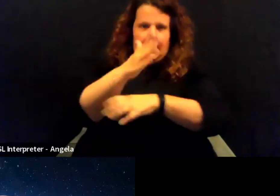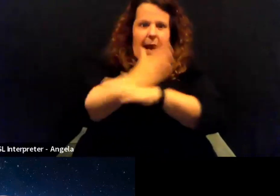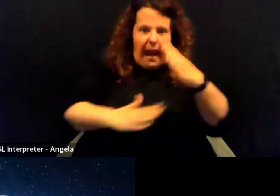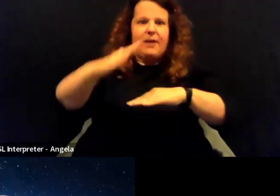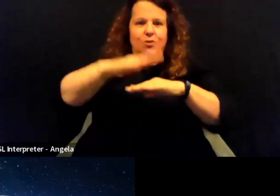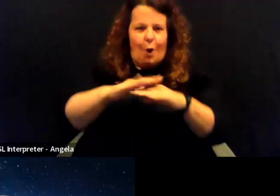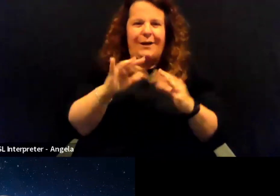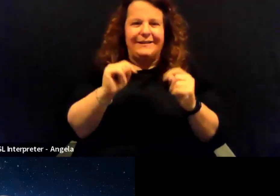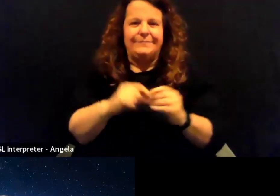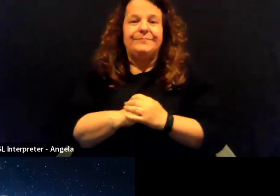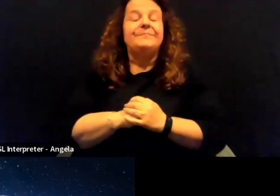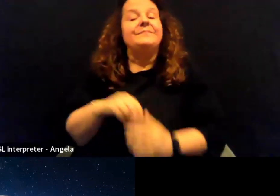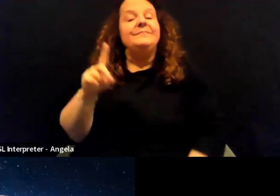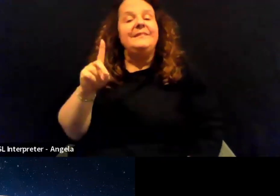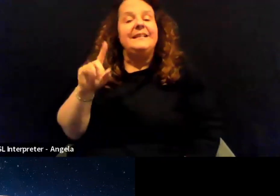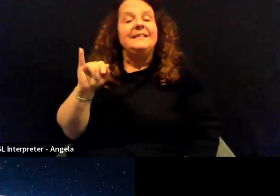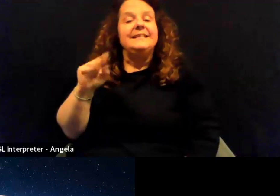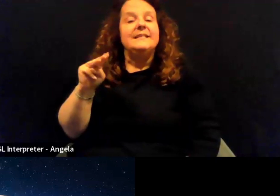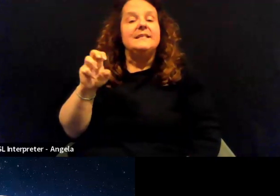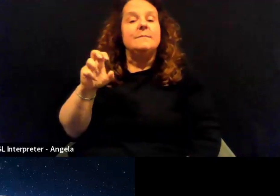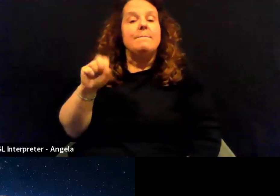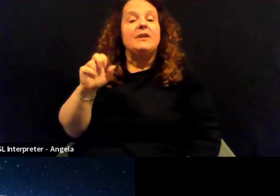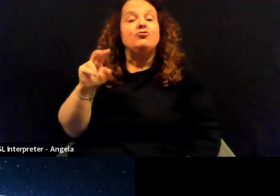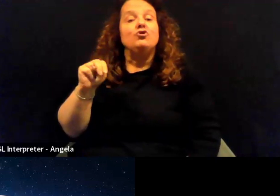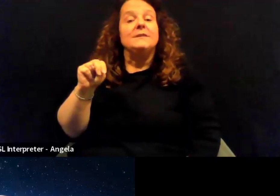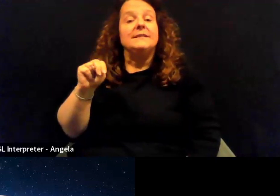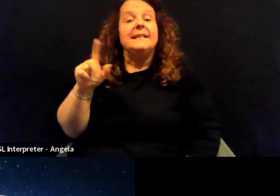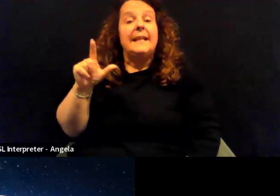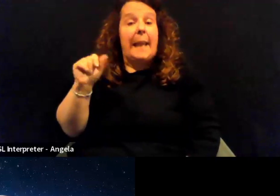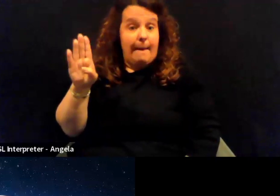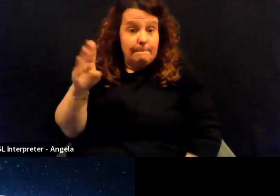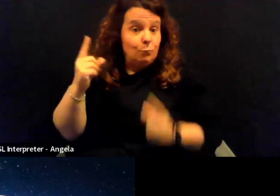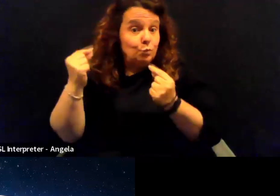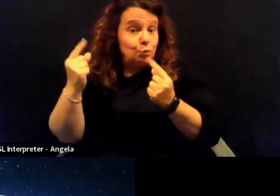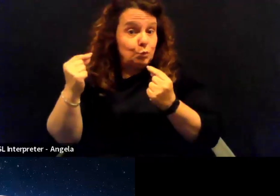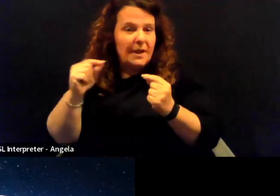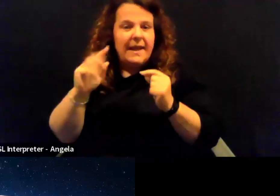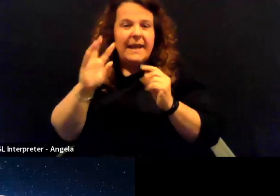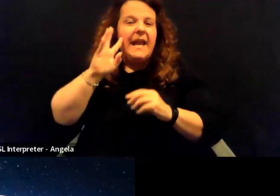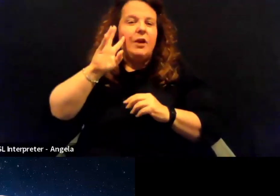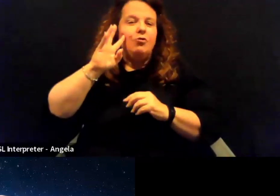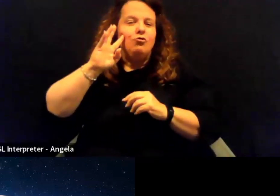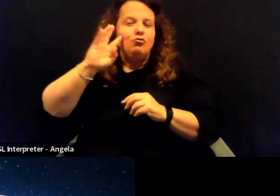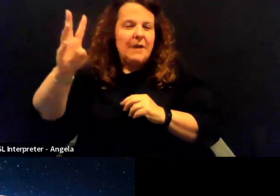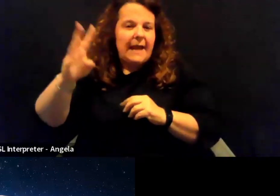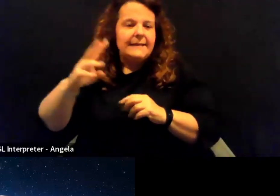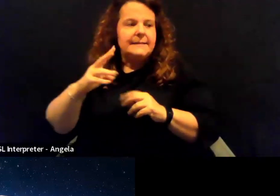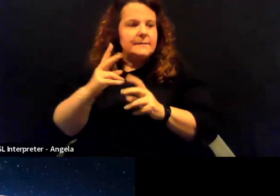lab, what the dimensions lab does. is creates a situation where blind, low